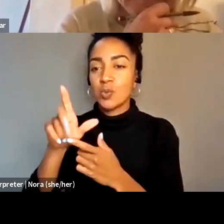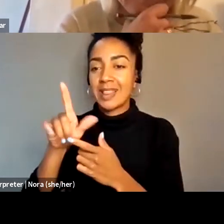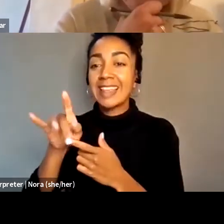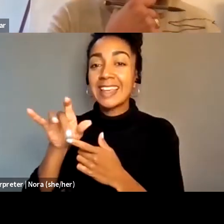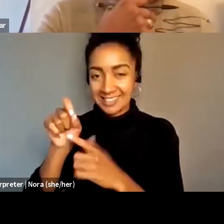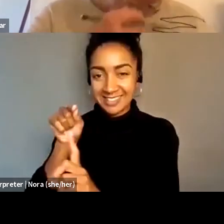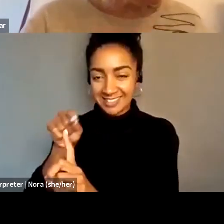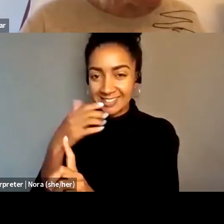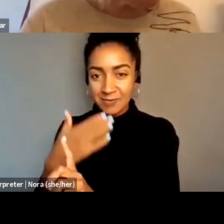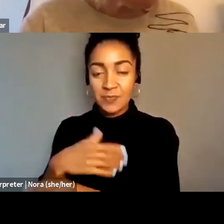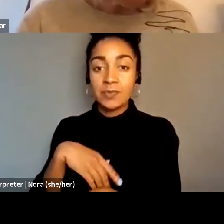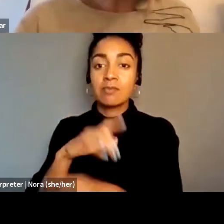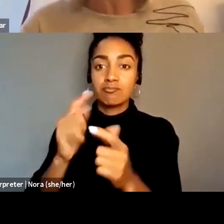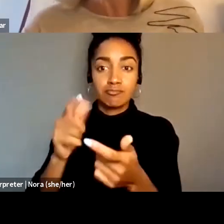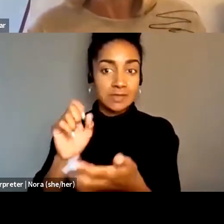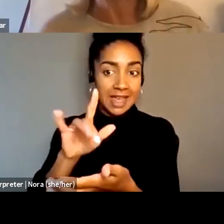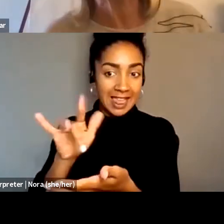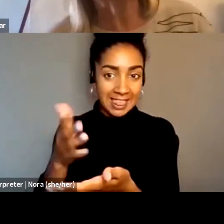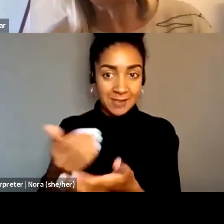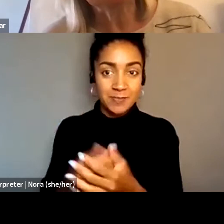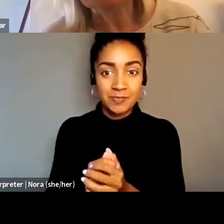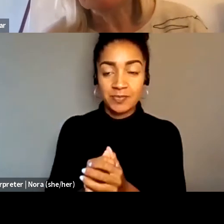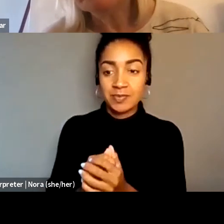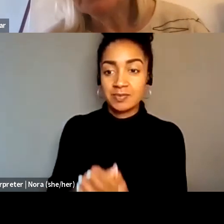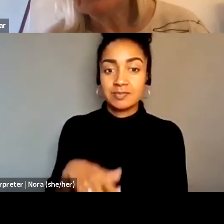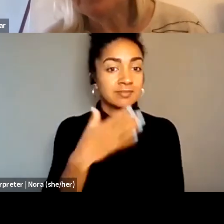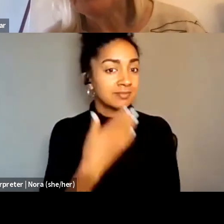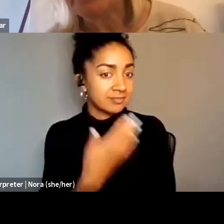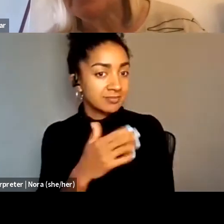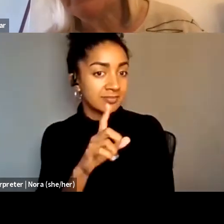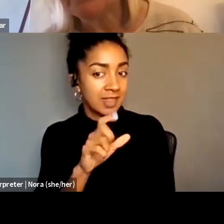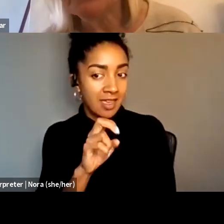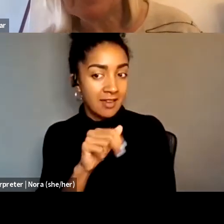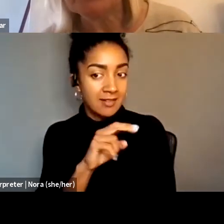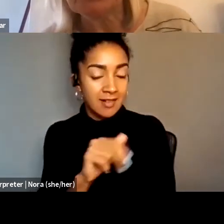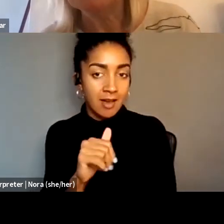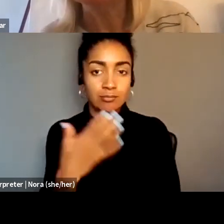Thanks, Leanna. So, I mean really good, really good question. And really good challenge on